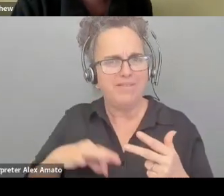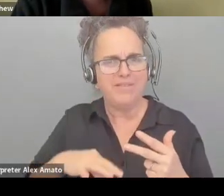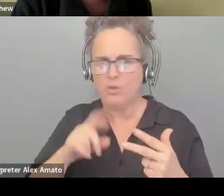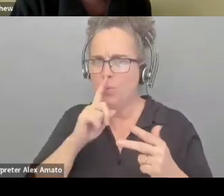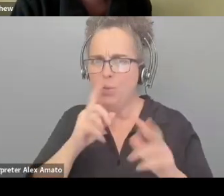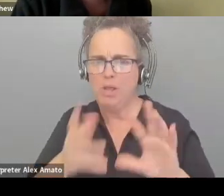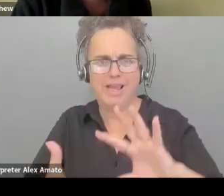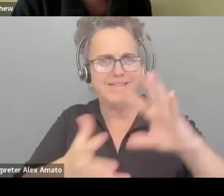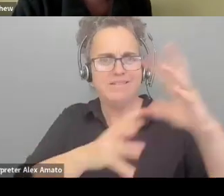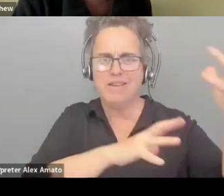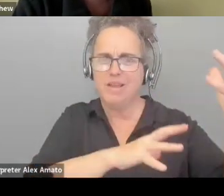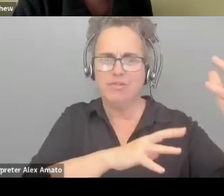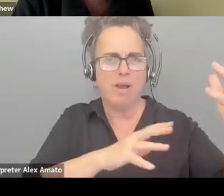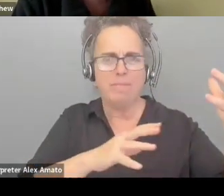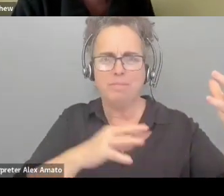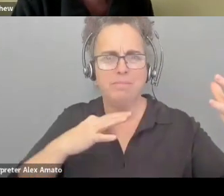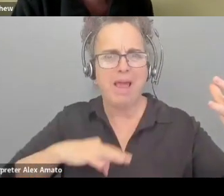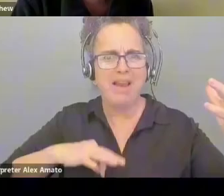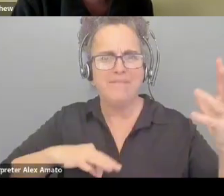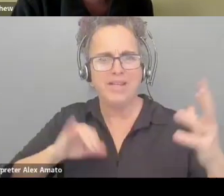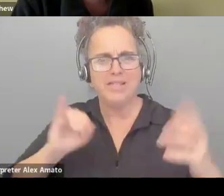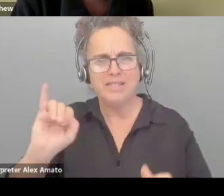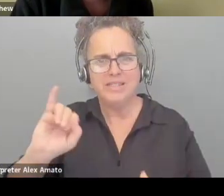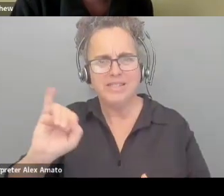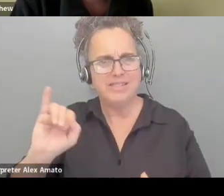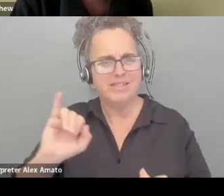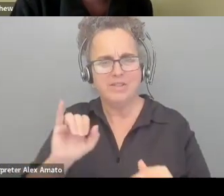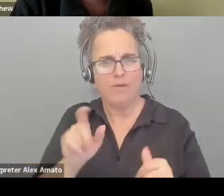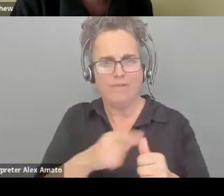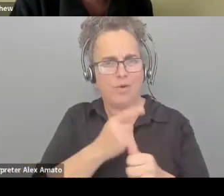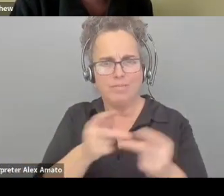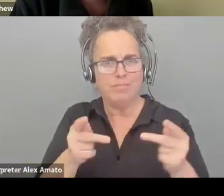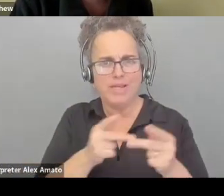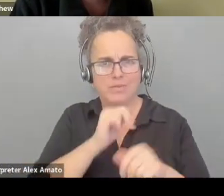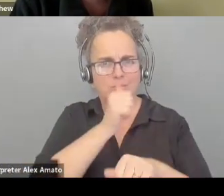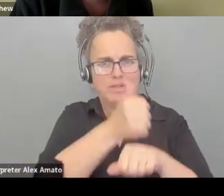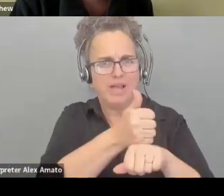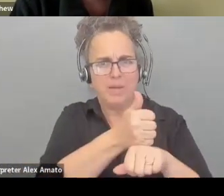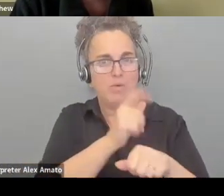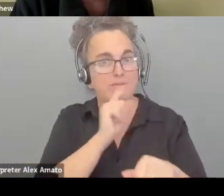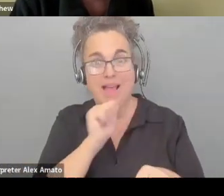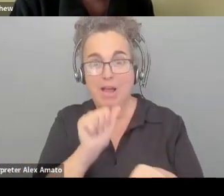like the first places these things will be deployed is not in ways that will actually help people.